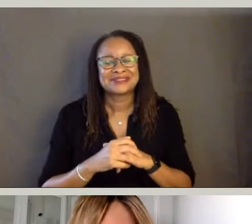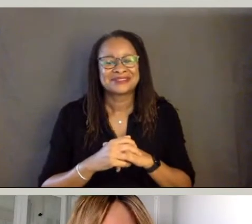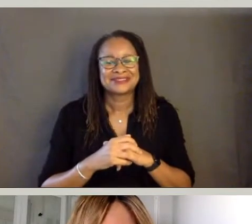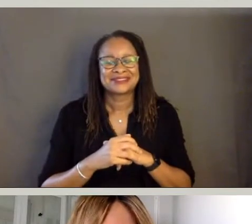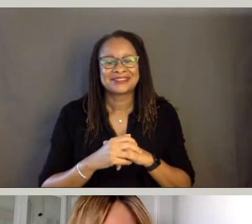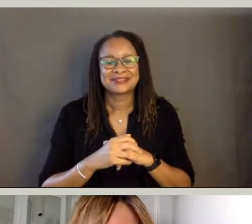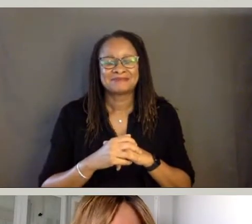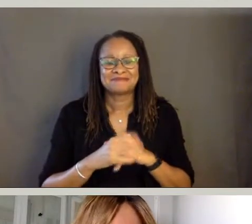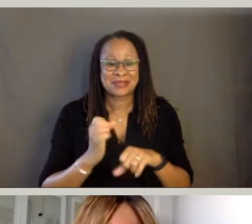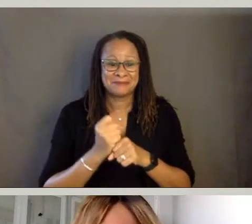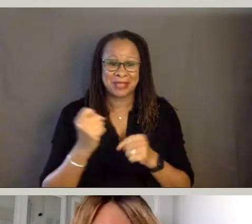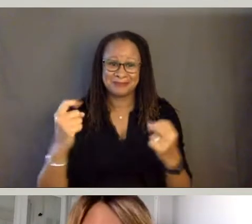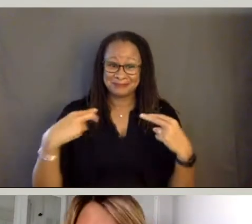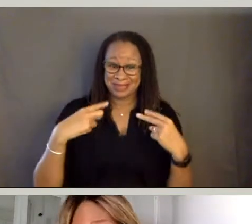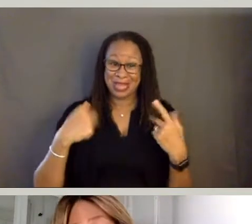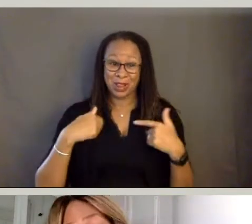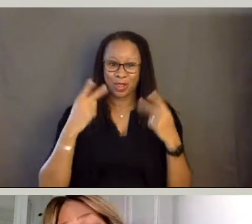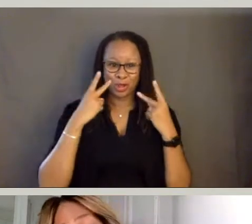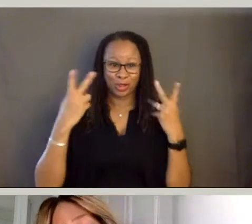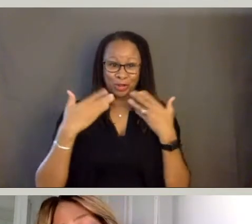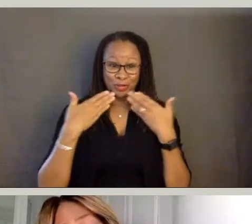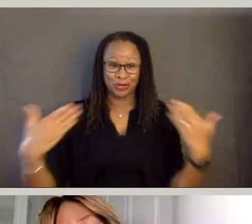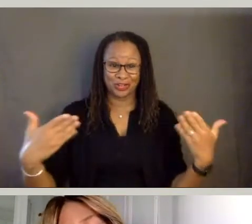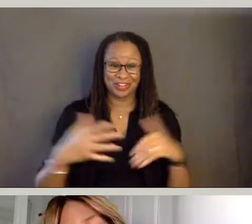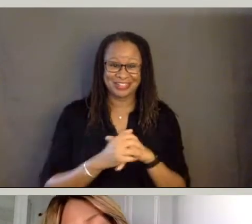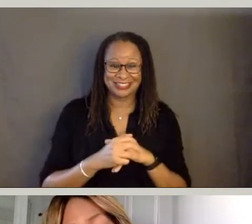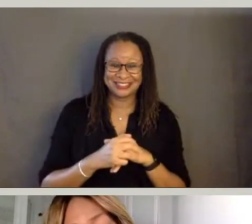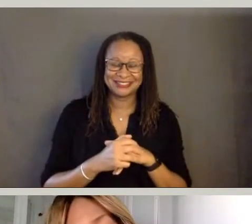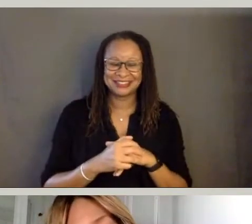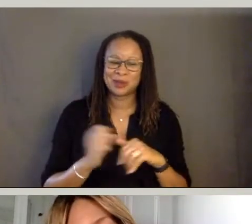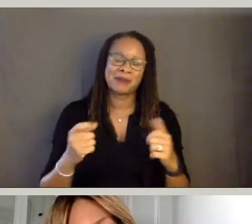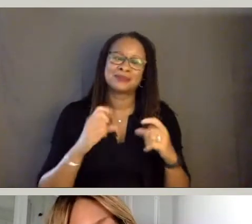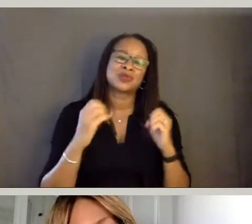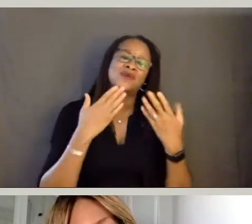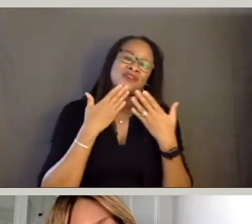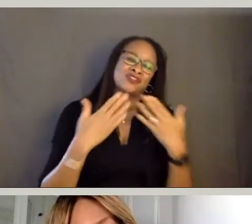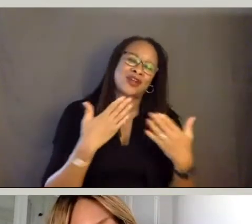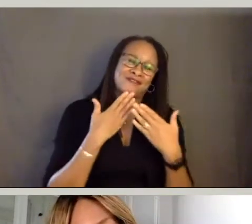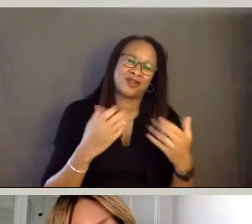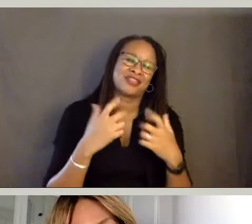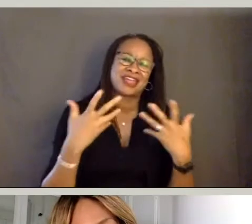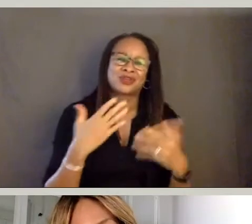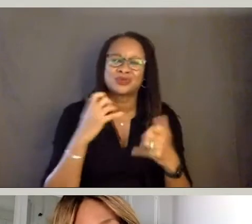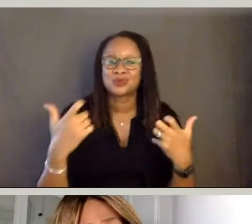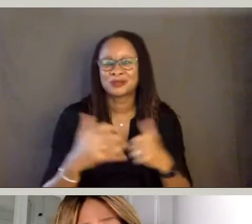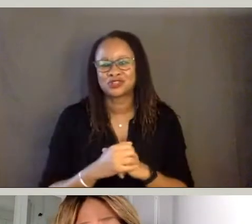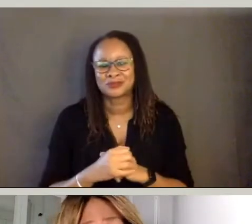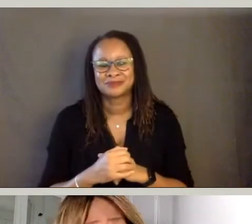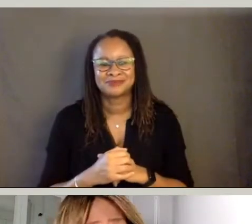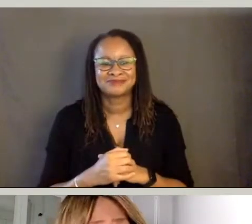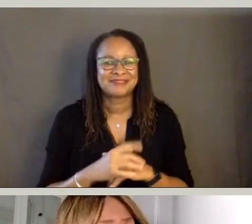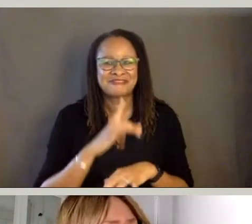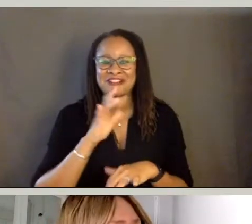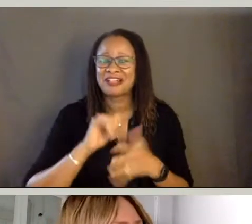you make me look so good, I'm just so grateful, I'm so, so grateful. Yeah, that was so beautiful.